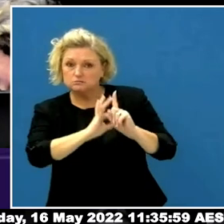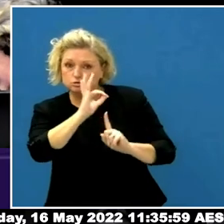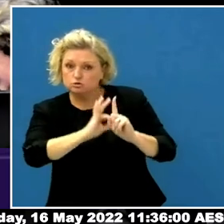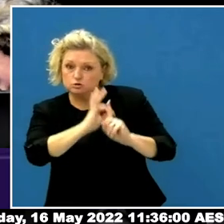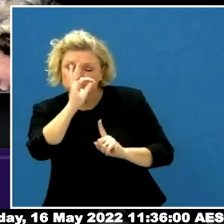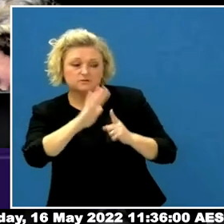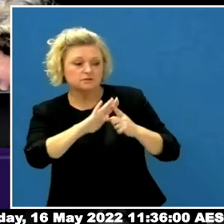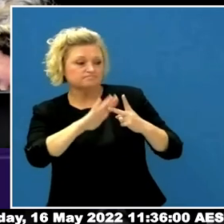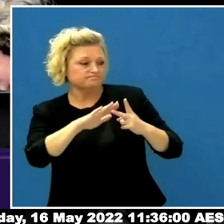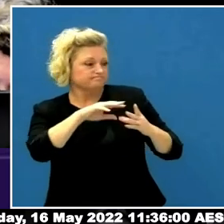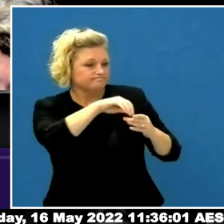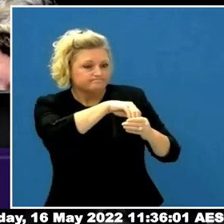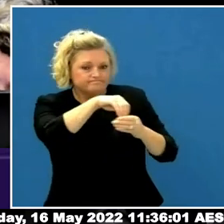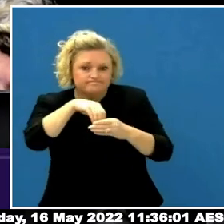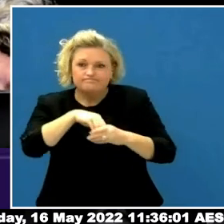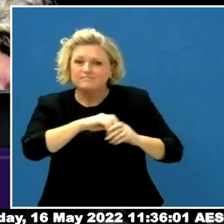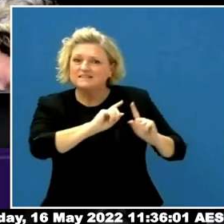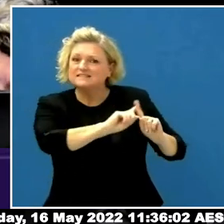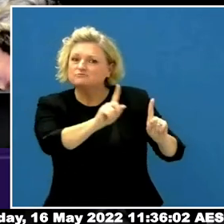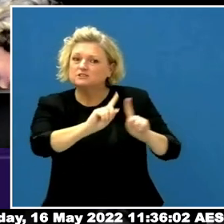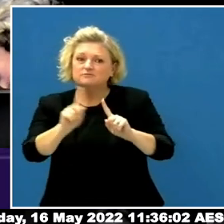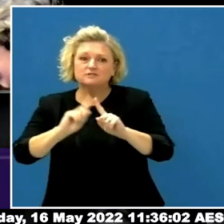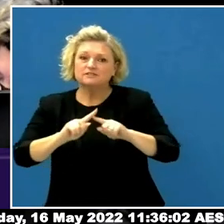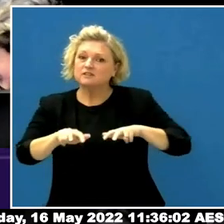enjoyed. MR FOGARTY: Yes.